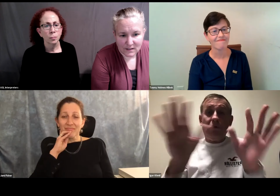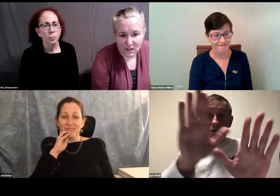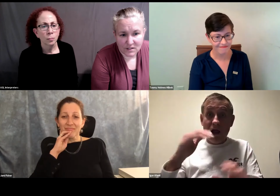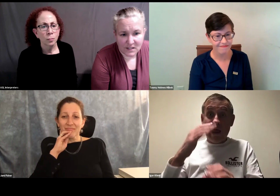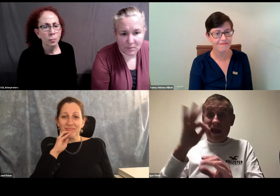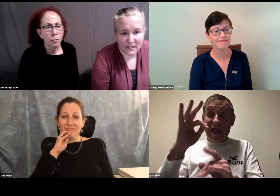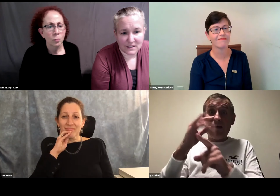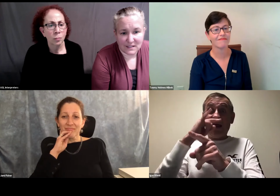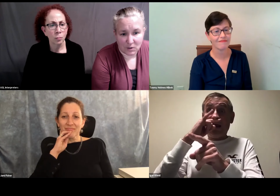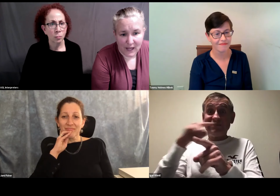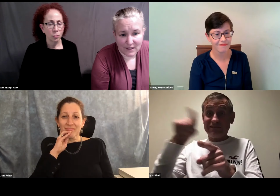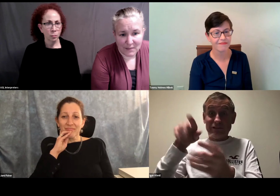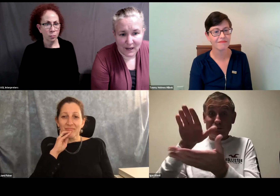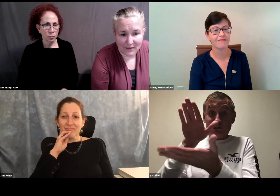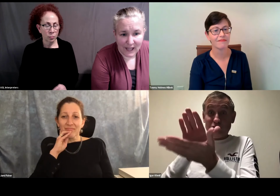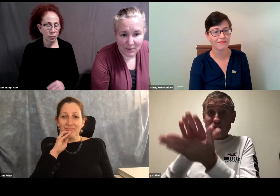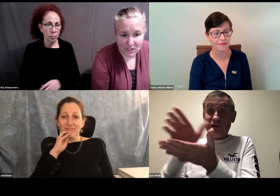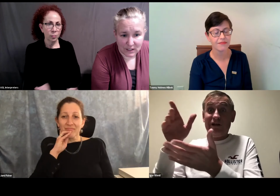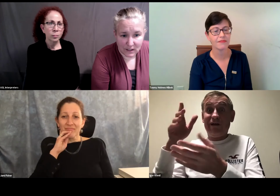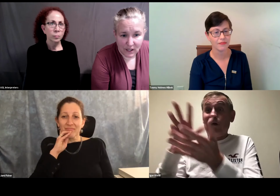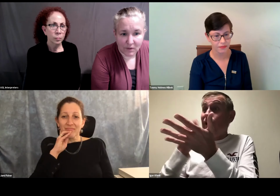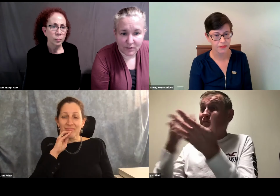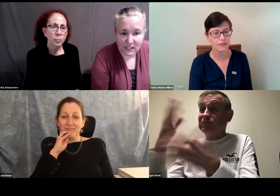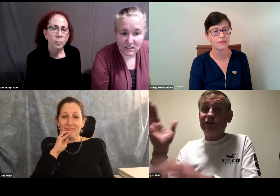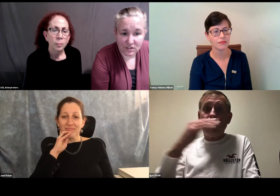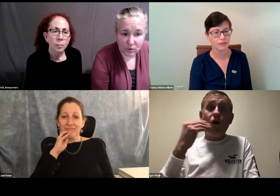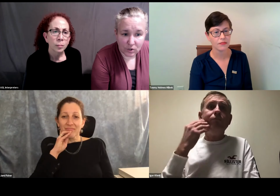There are some places that don't have it, they might have caption but for kids in school,